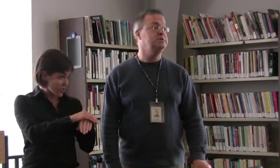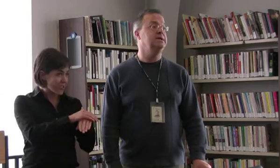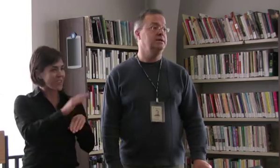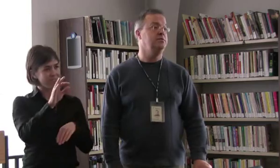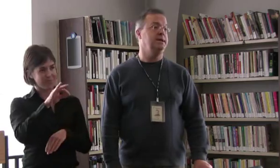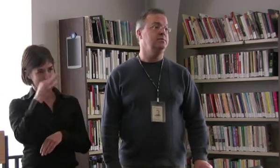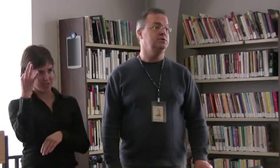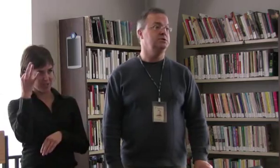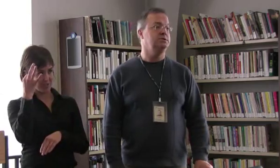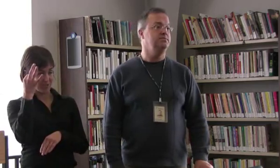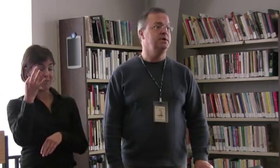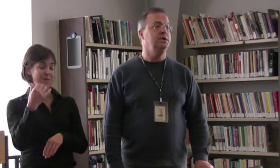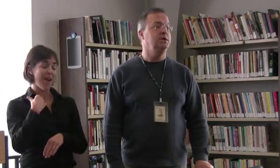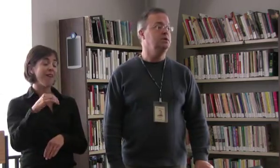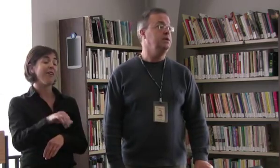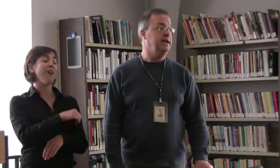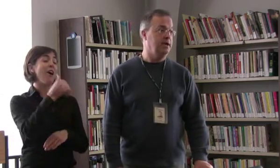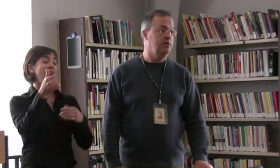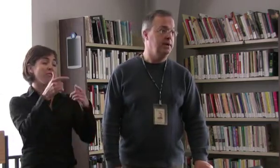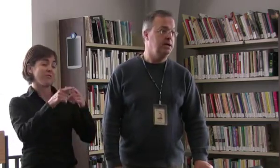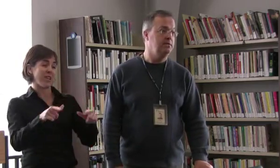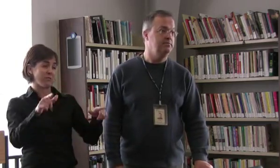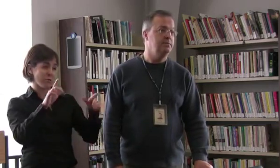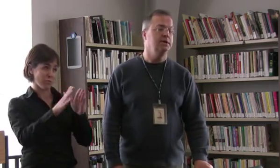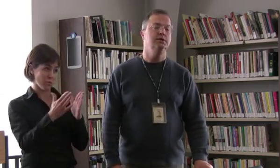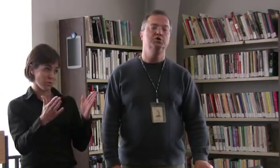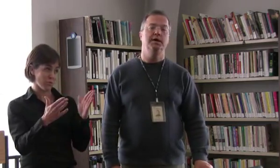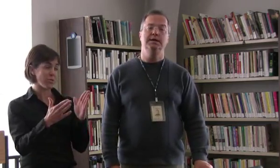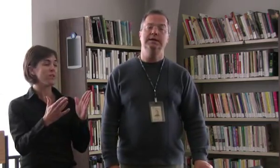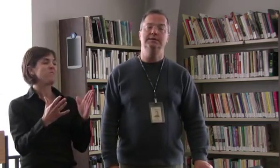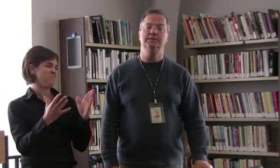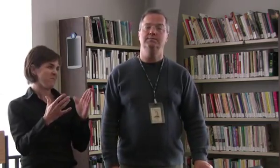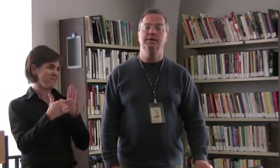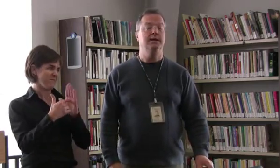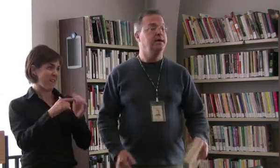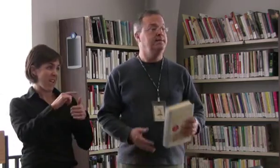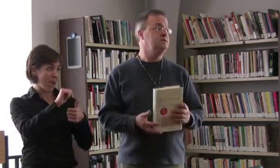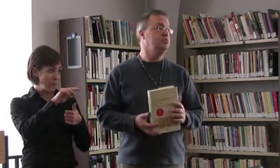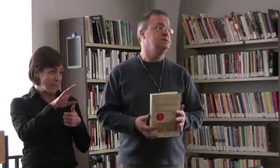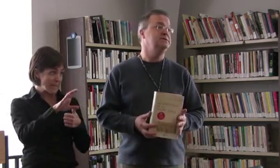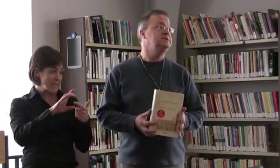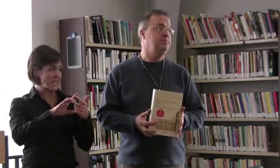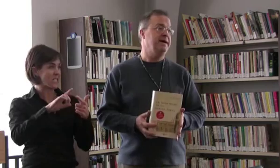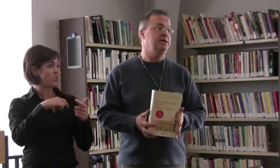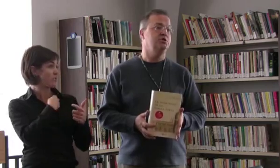in French. We also have books in other languages,